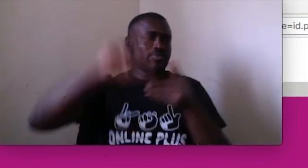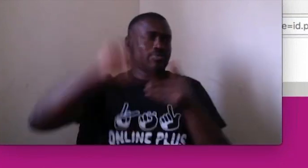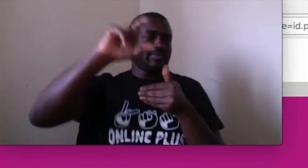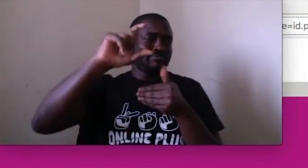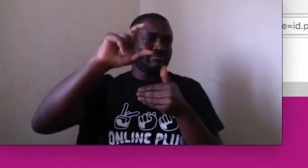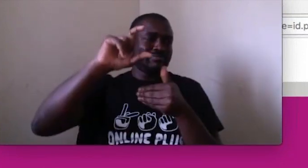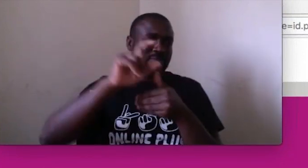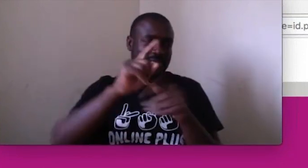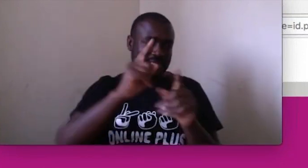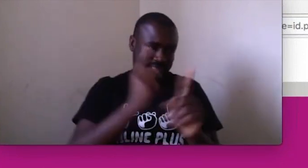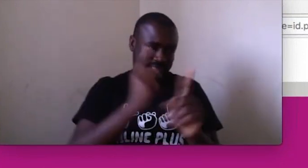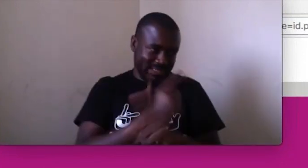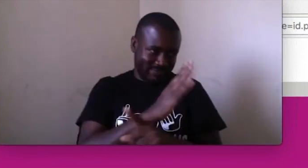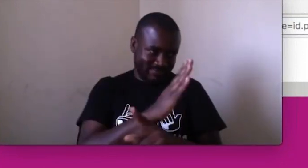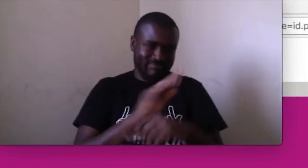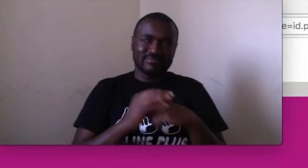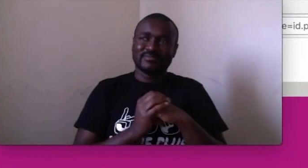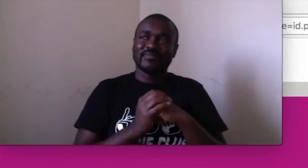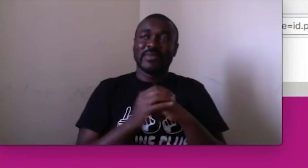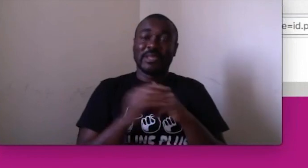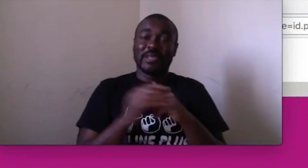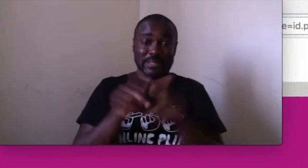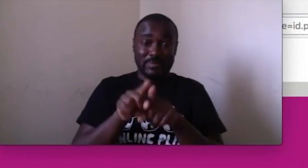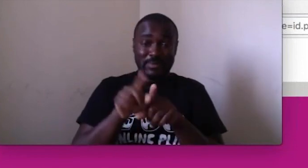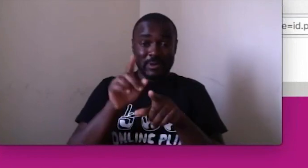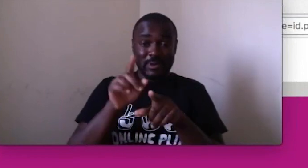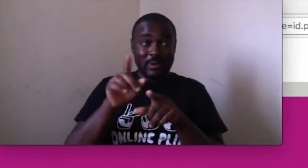and put them in another one and another sort of code like that